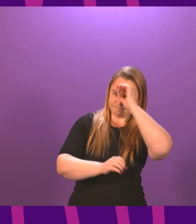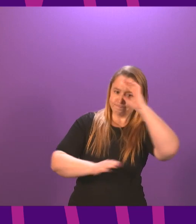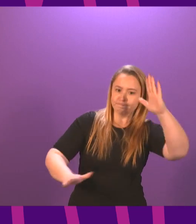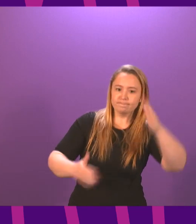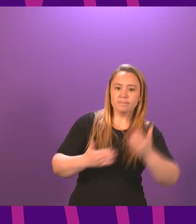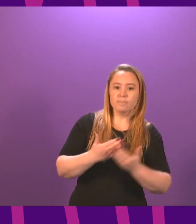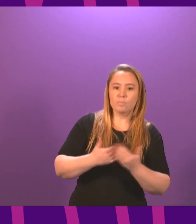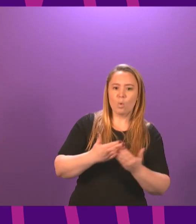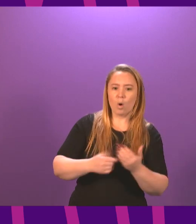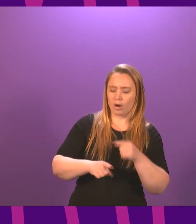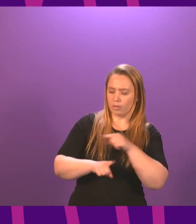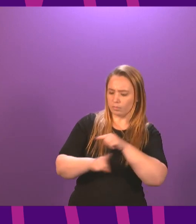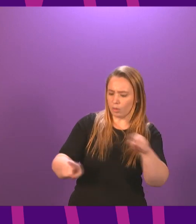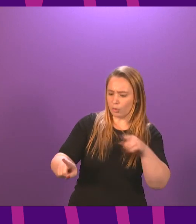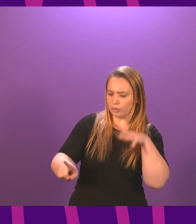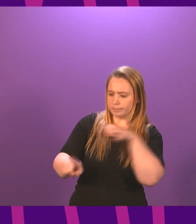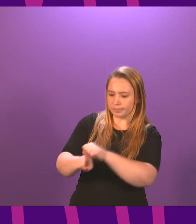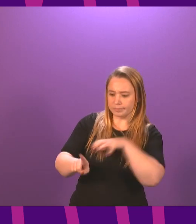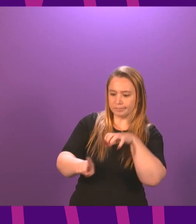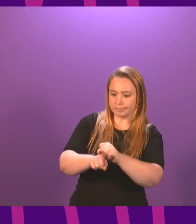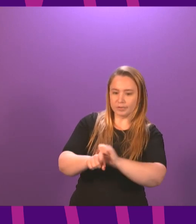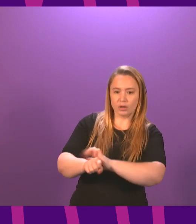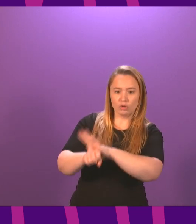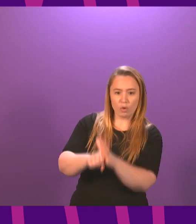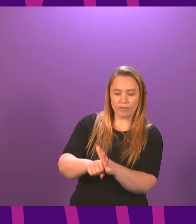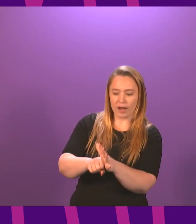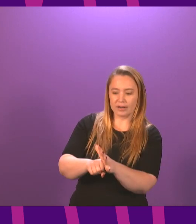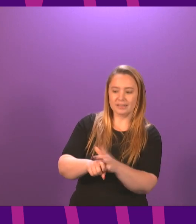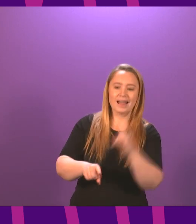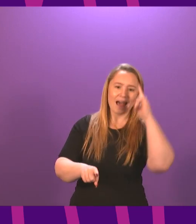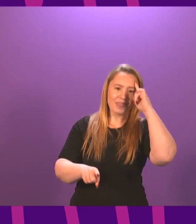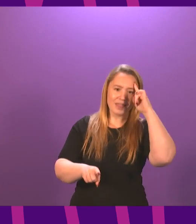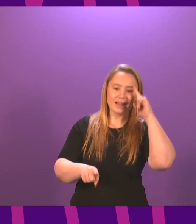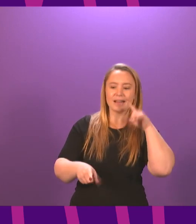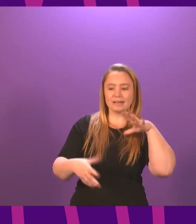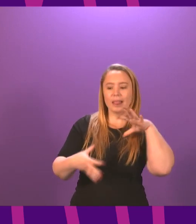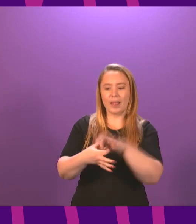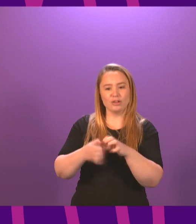and have a degree of certainty about whether those cases that we believe are largely associated